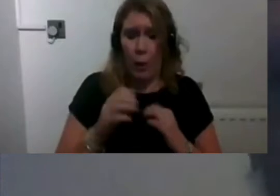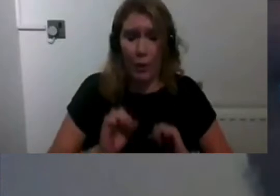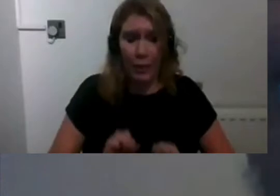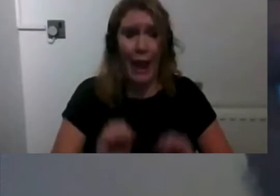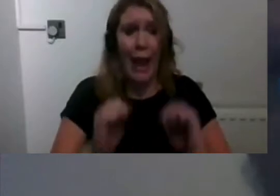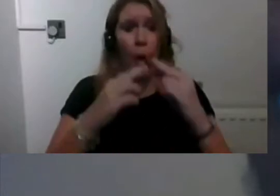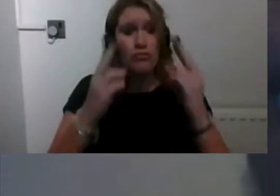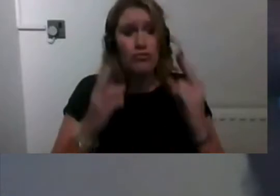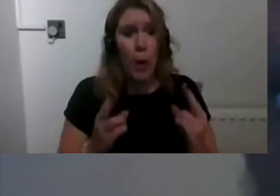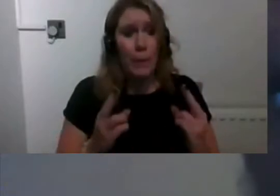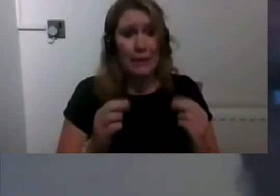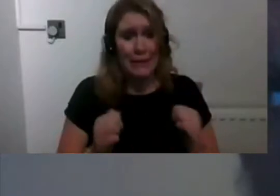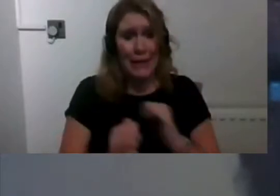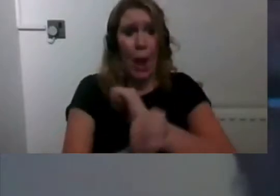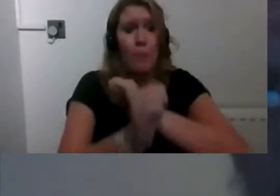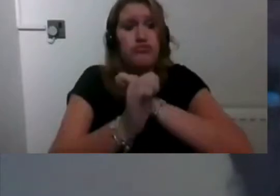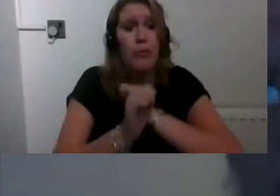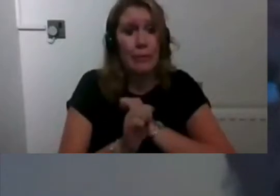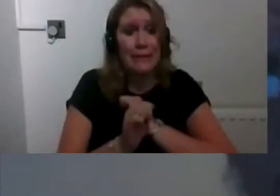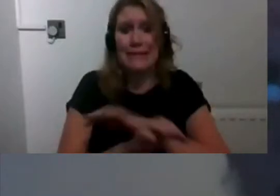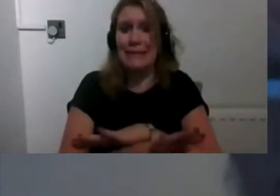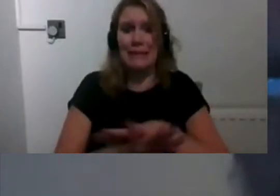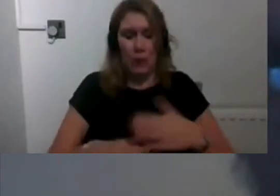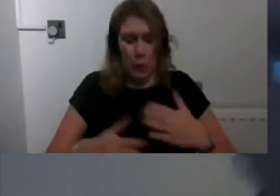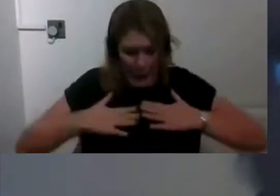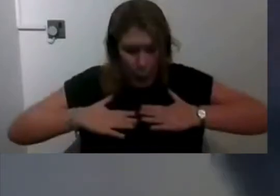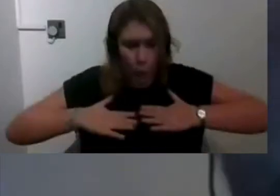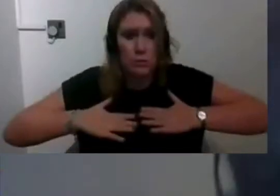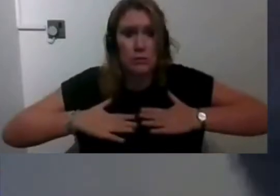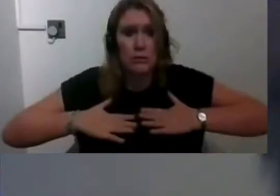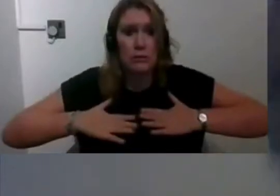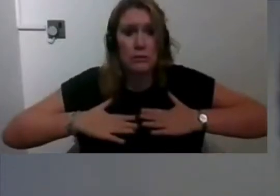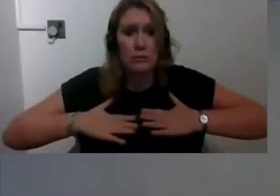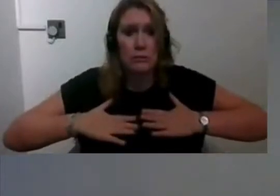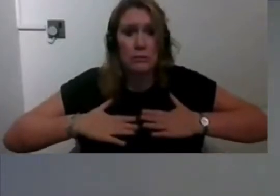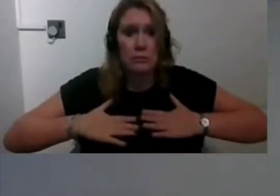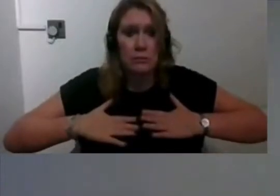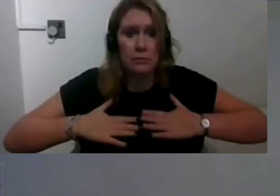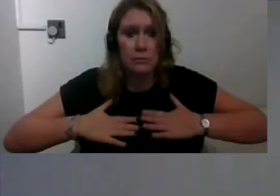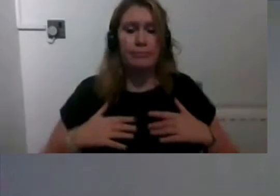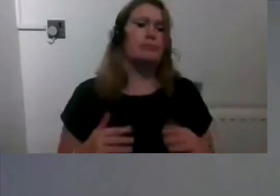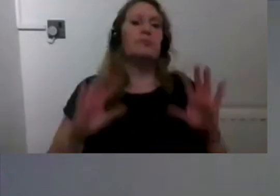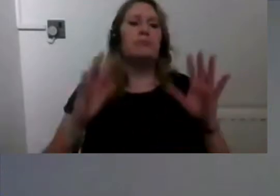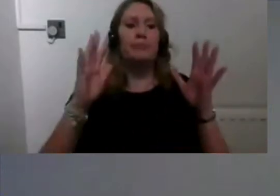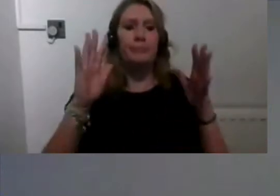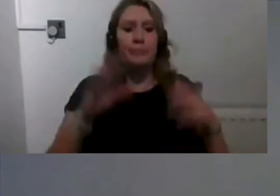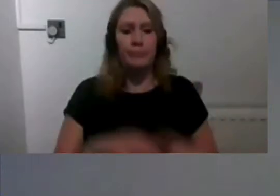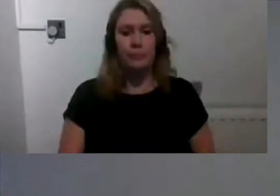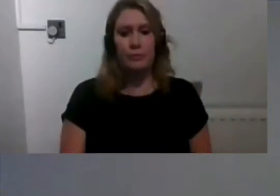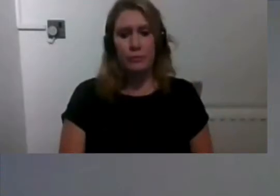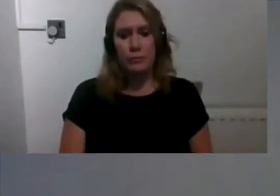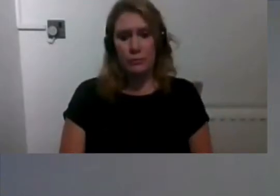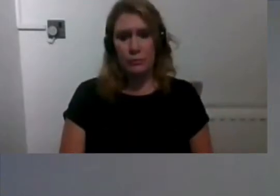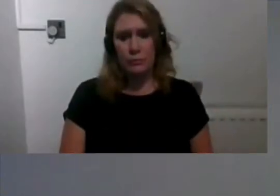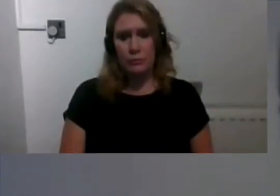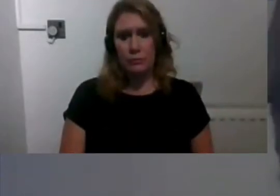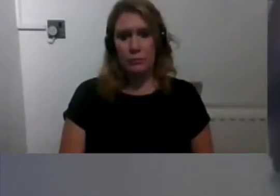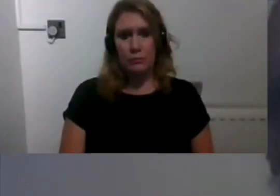With our property. Which is no longer ours.